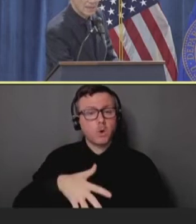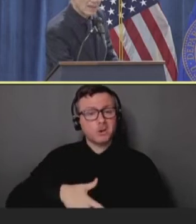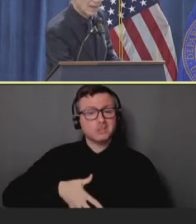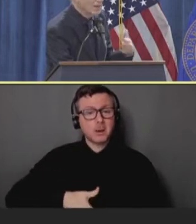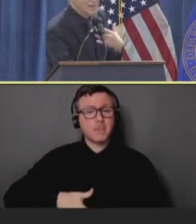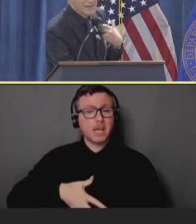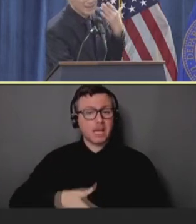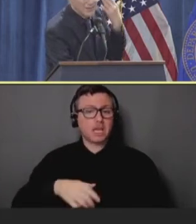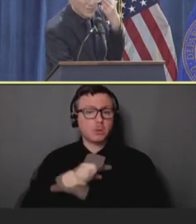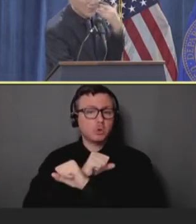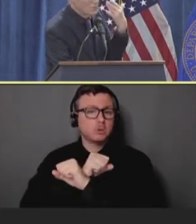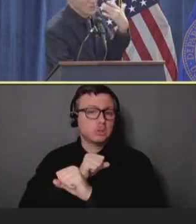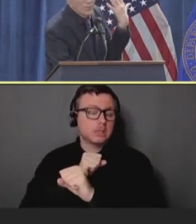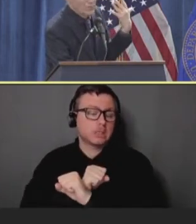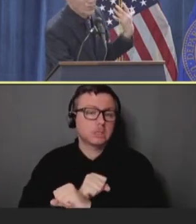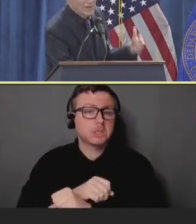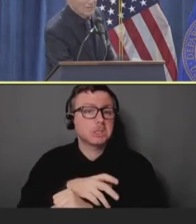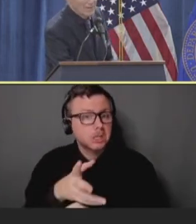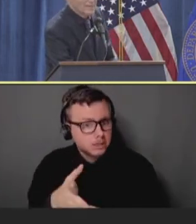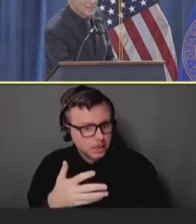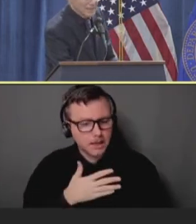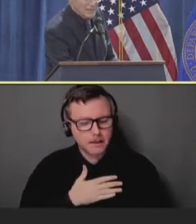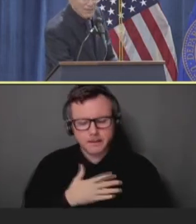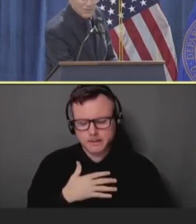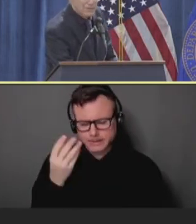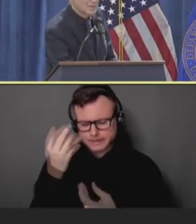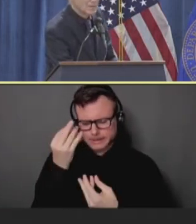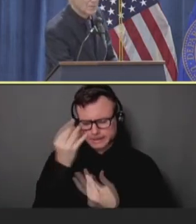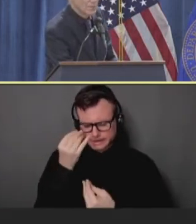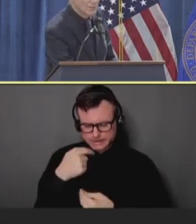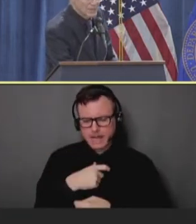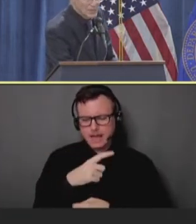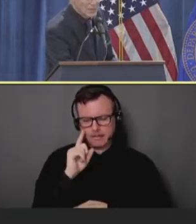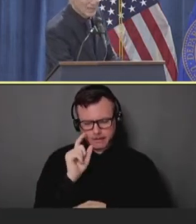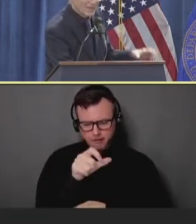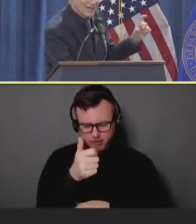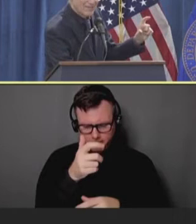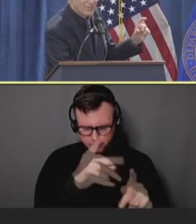It was going through my mind, and I think others that well, you know, is that 5 percent